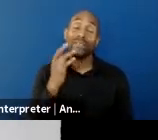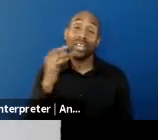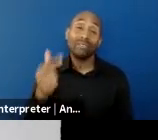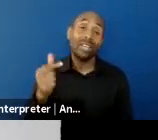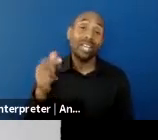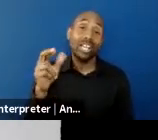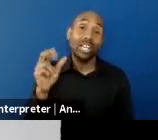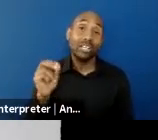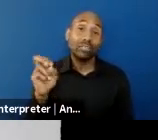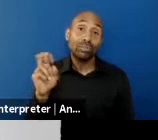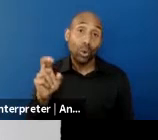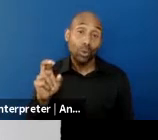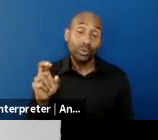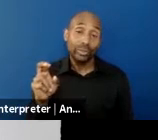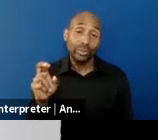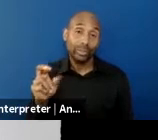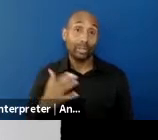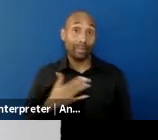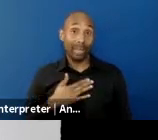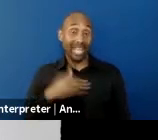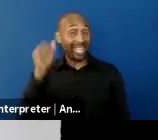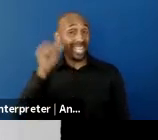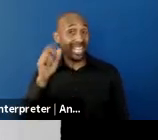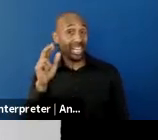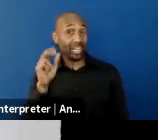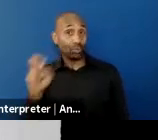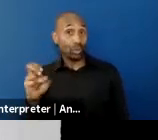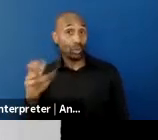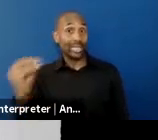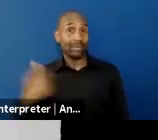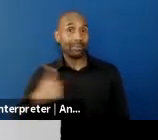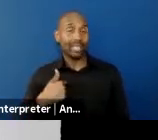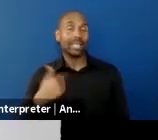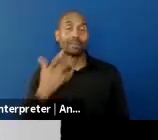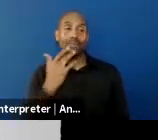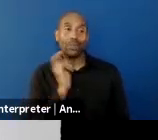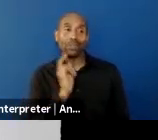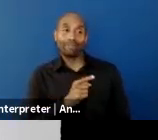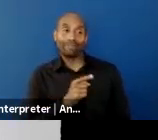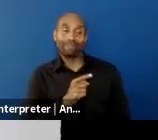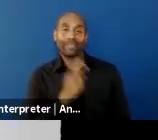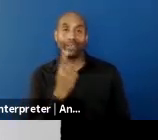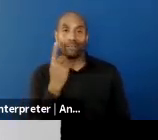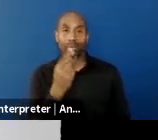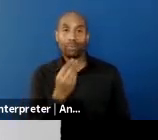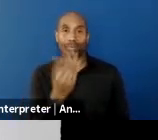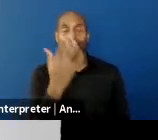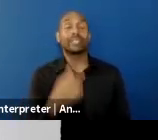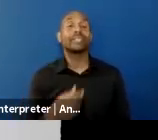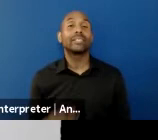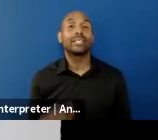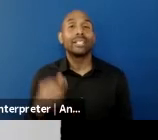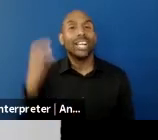And that was my Aunt's and I favorite stall. I asked my cousin earlier.